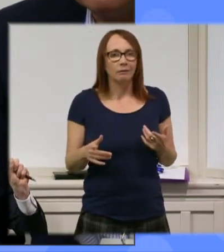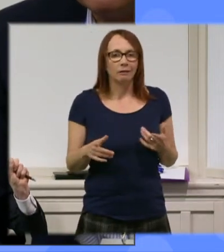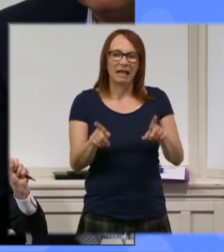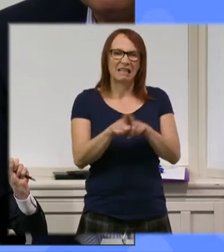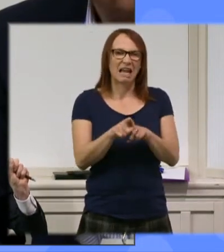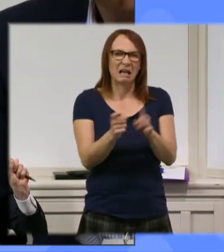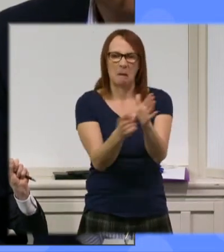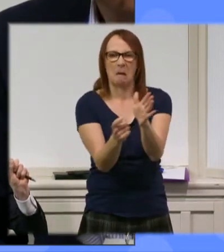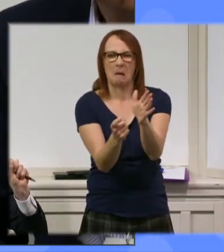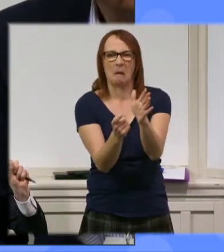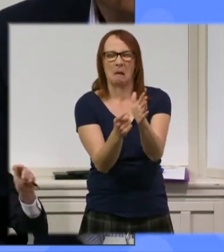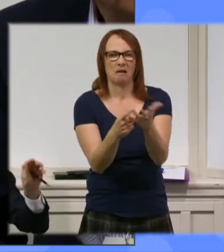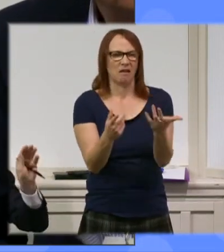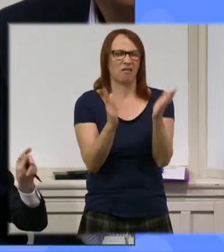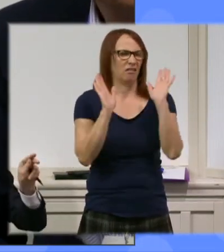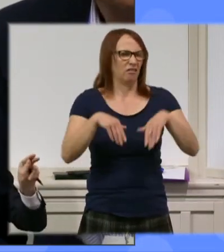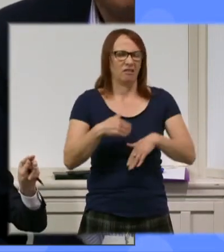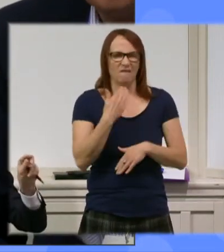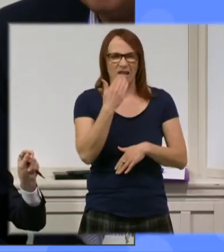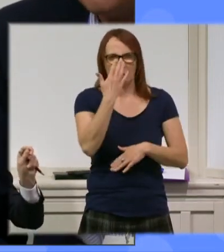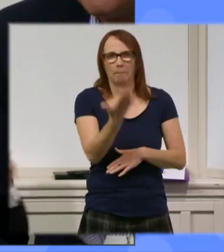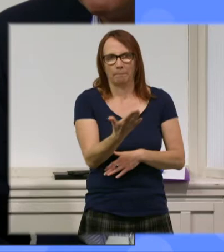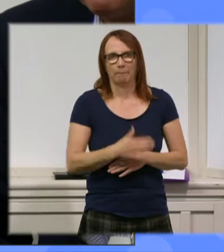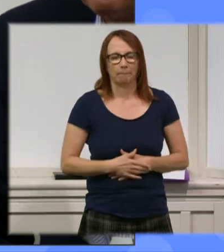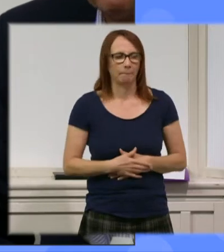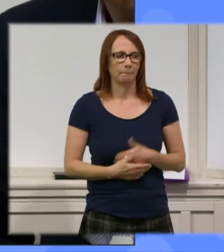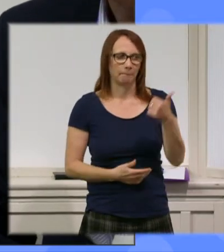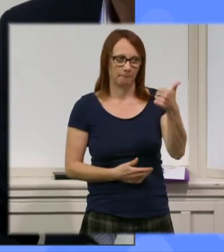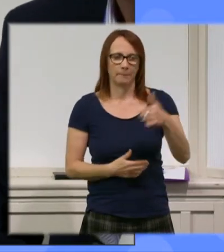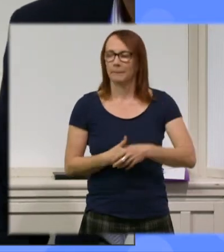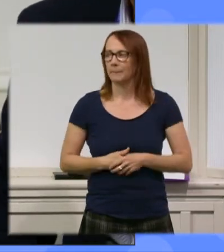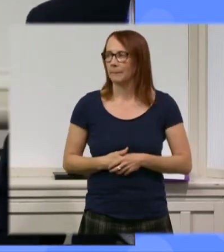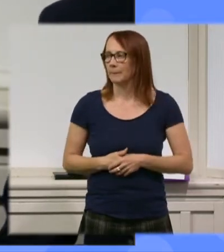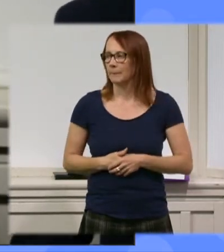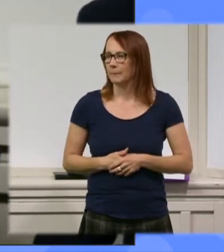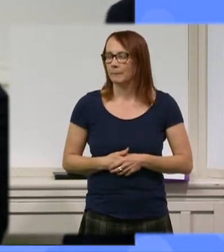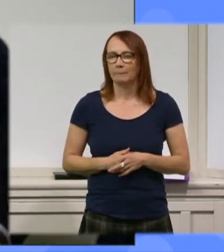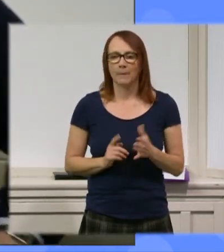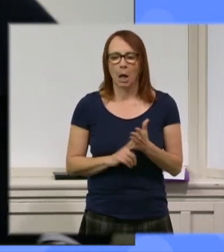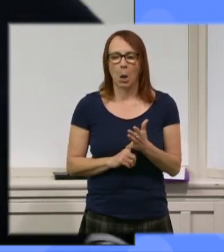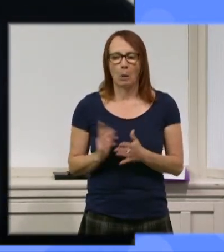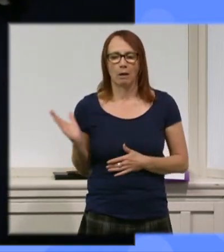yeah thank again for Lola why don't you picked up an LP to the Angelus okay so